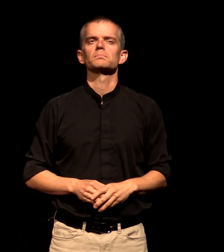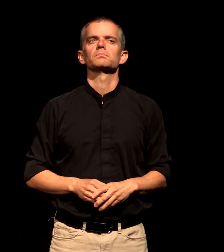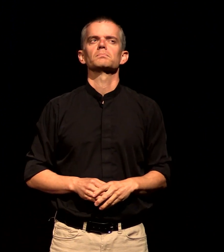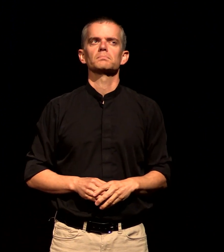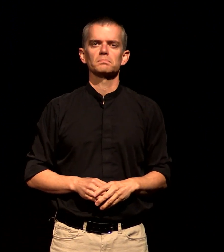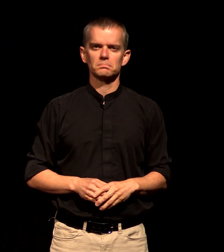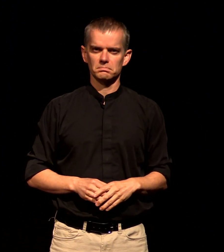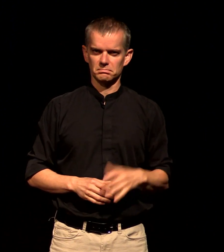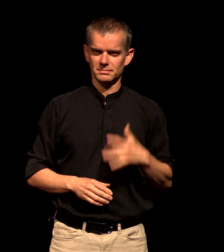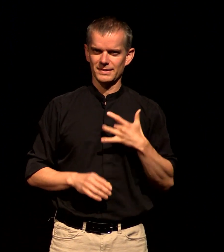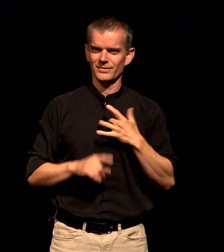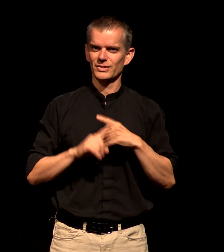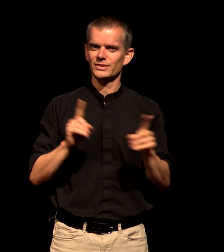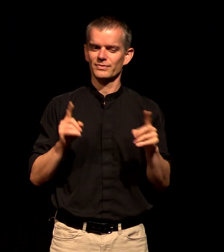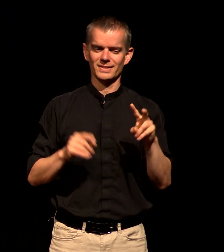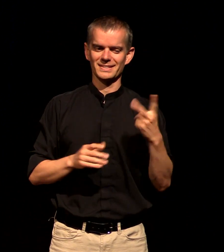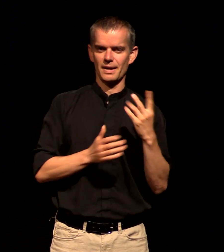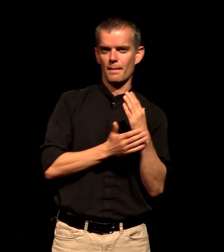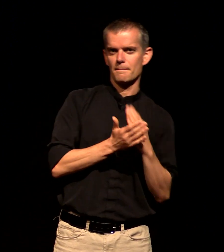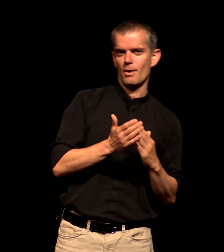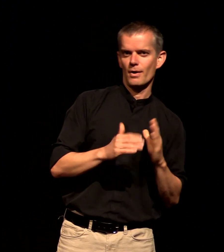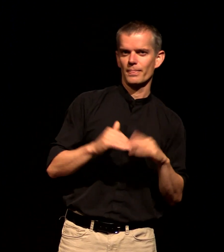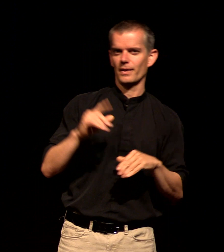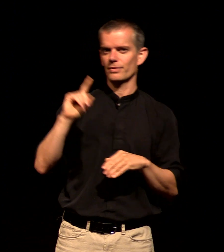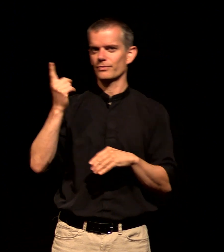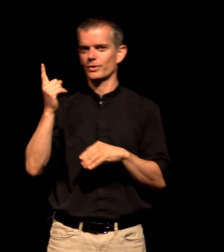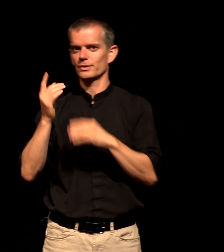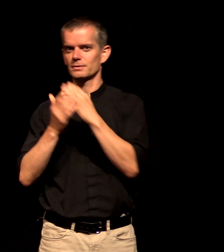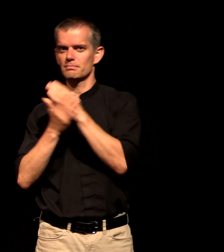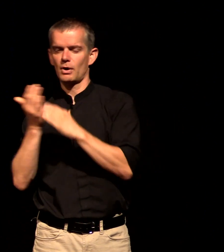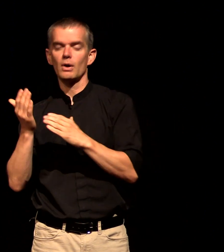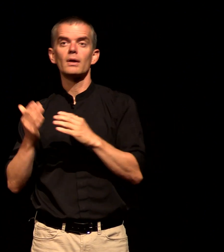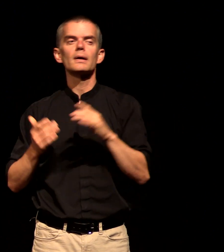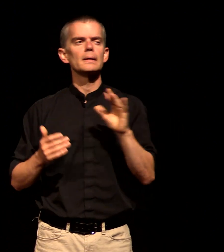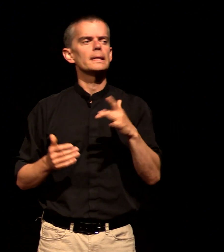shepherds. Can you hear the shift? Can you sense Asaph is